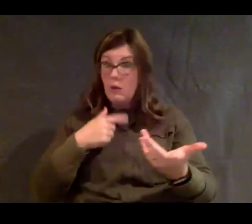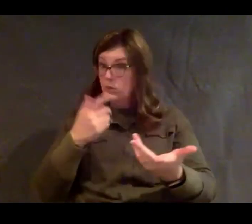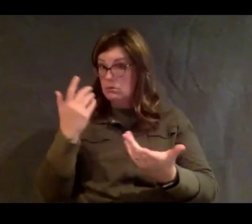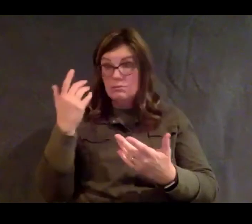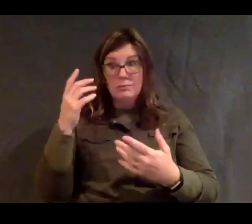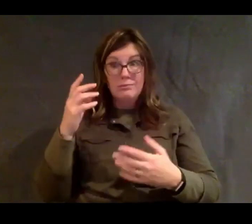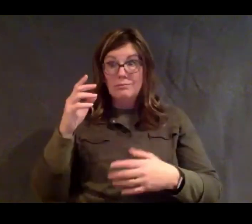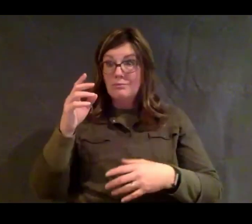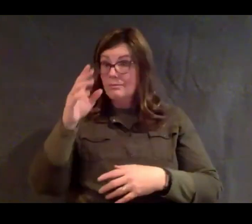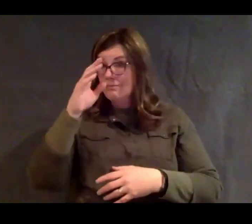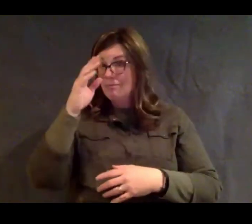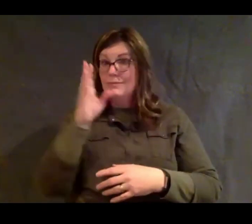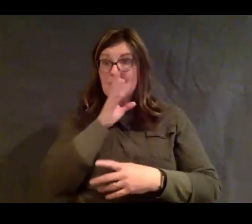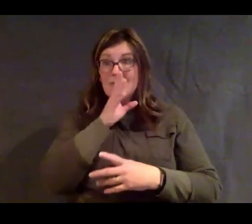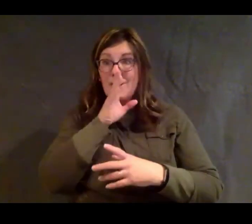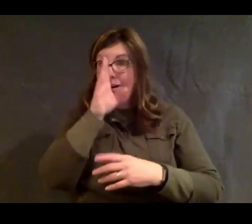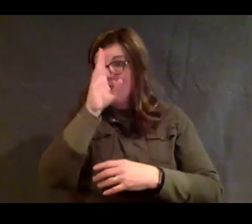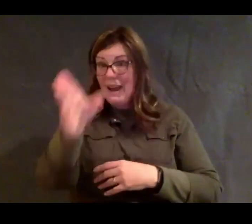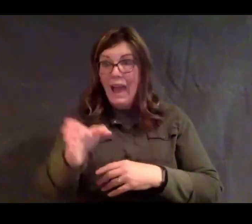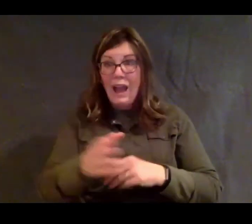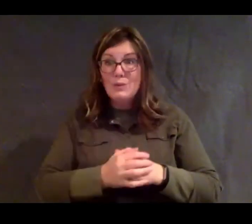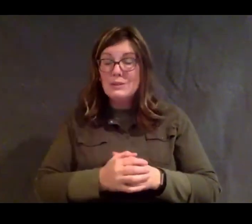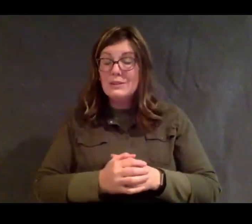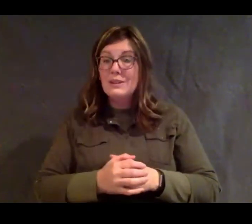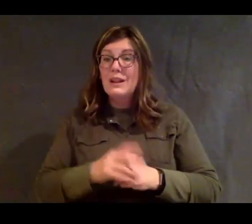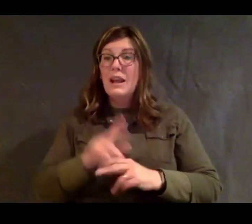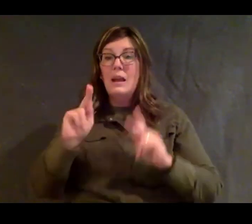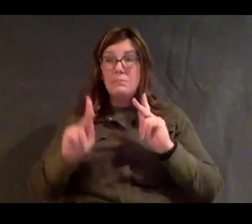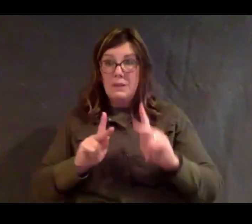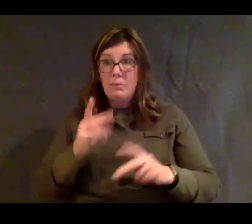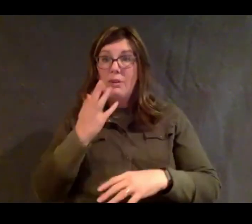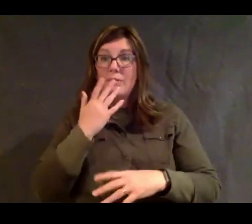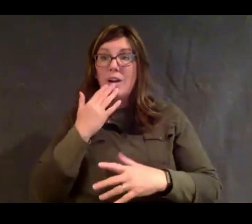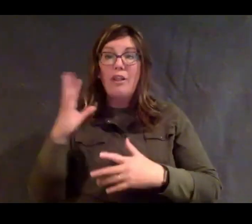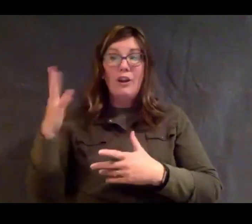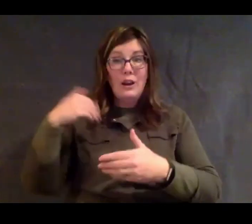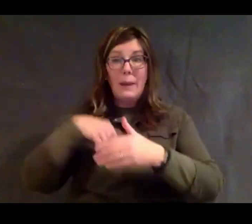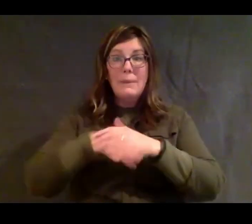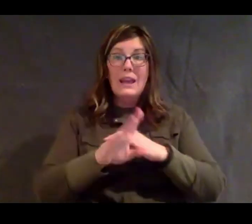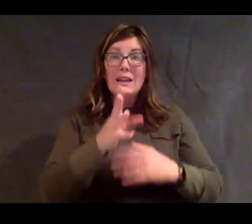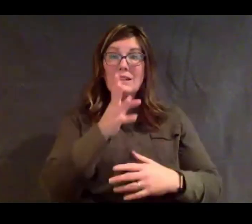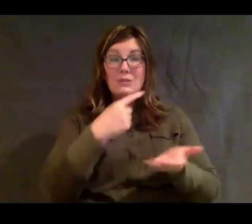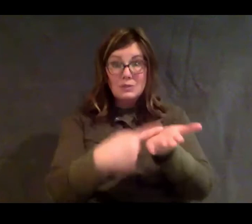it i make sure that we have people of color coming in talking about it themselves and i also expect